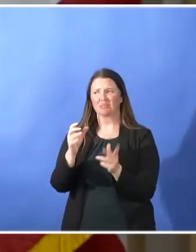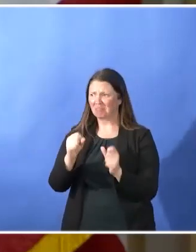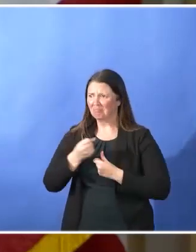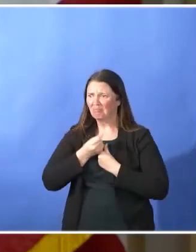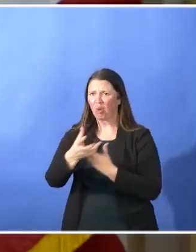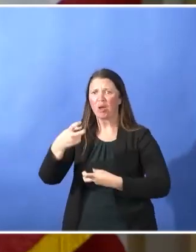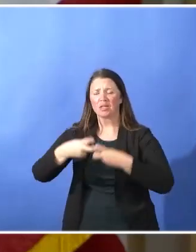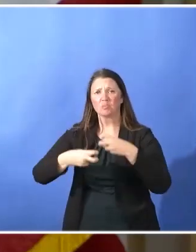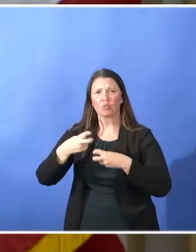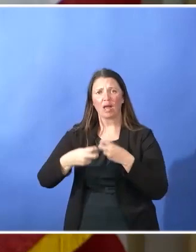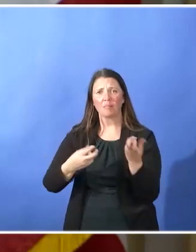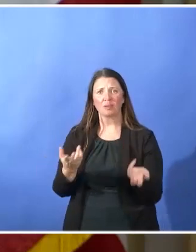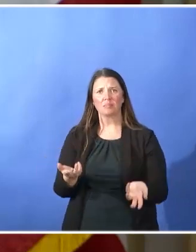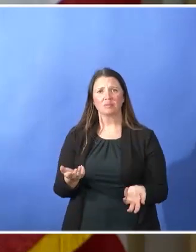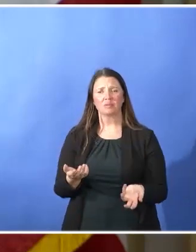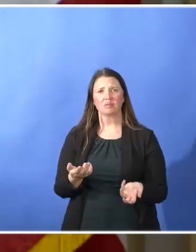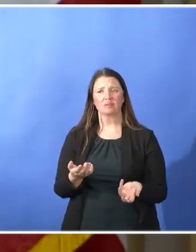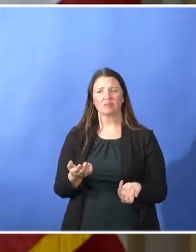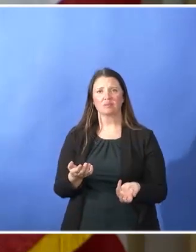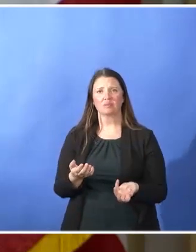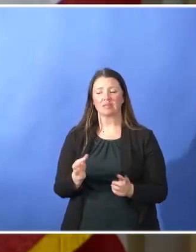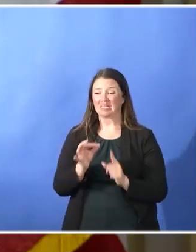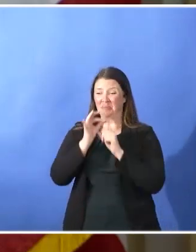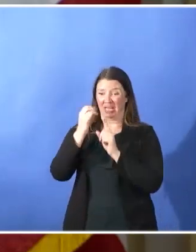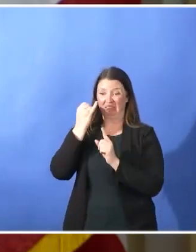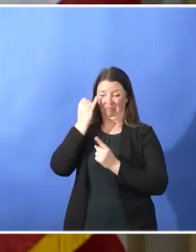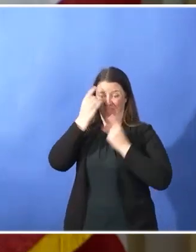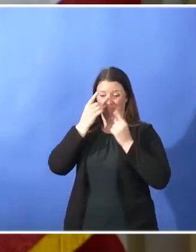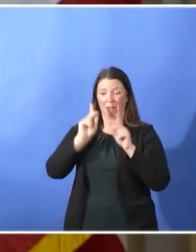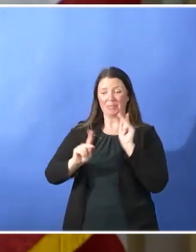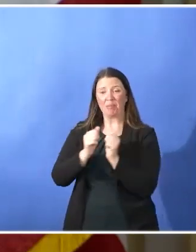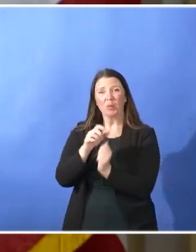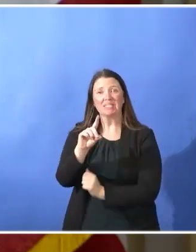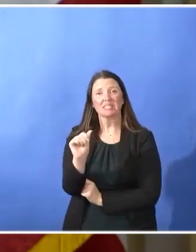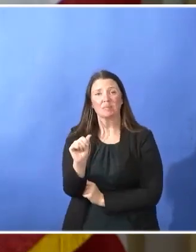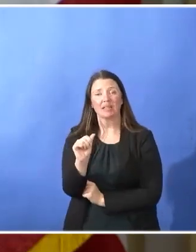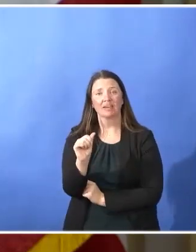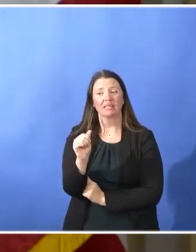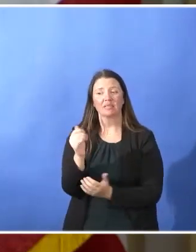SITUATIONS.